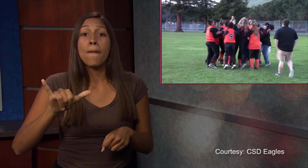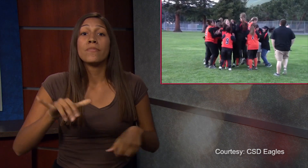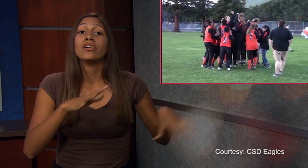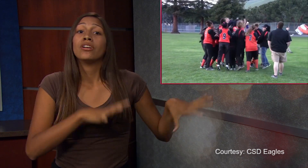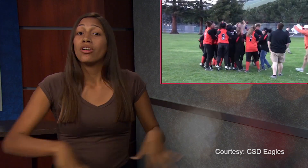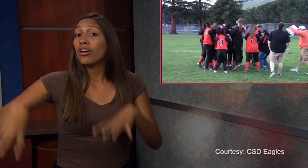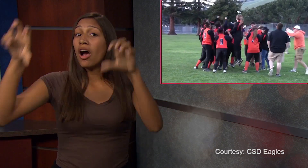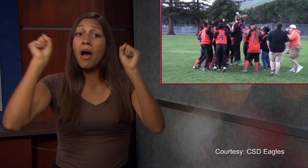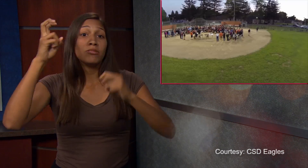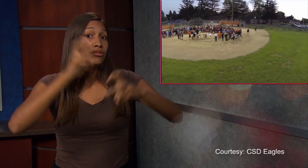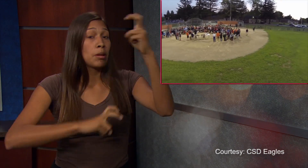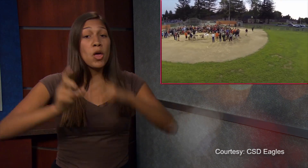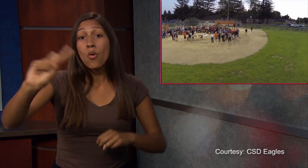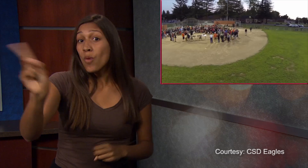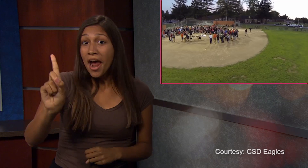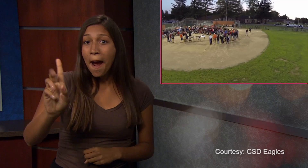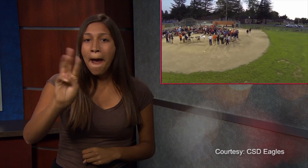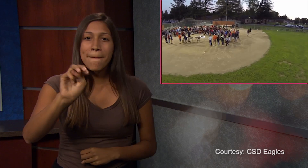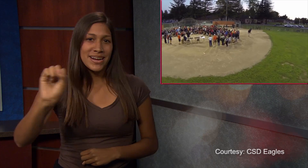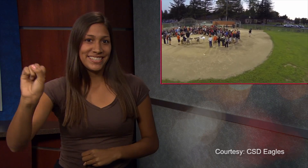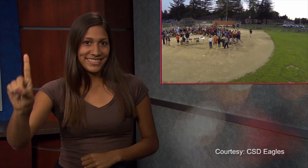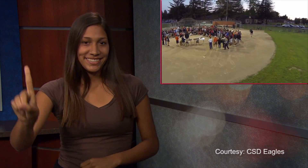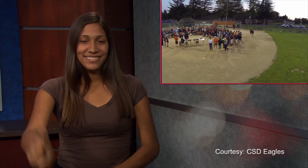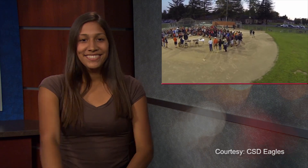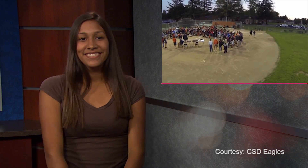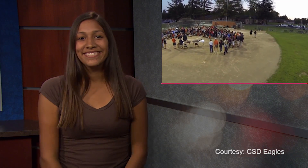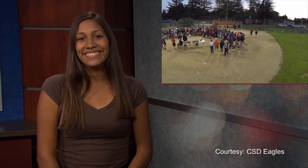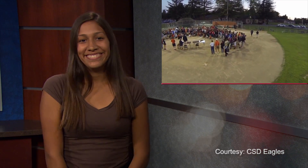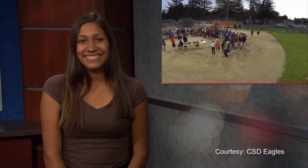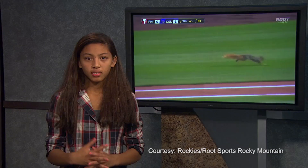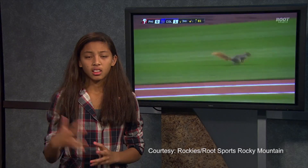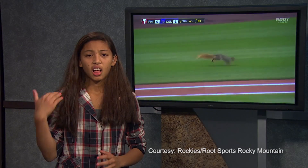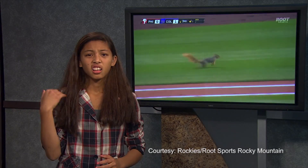SECONDARY SCHOOL FOR THE DEAF, MSSD.